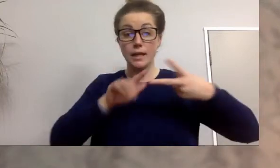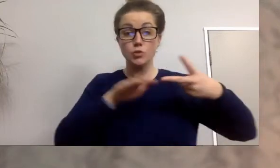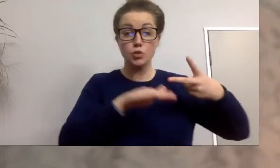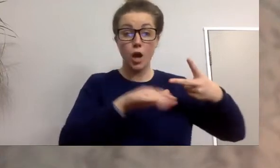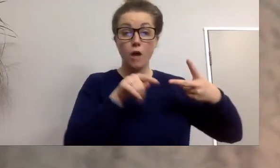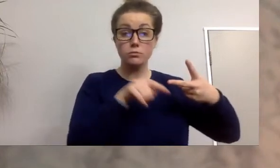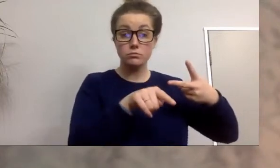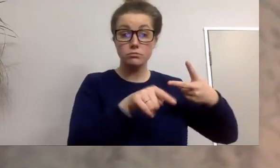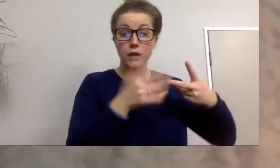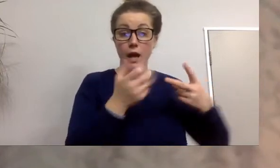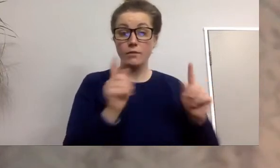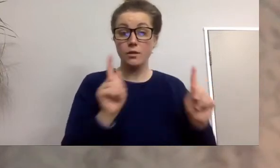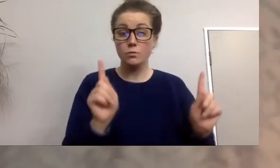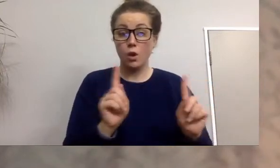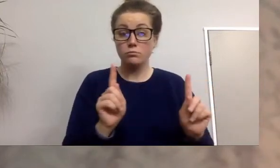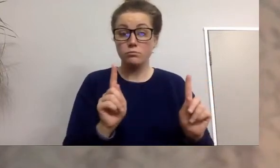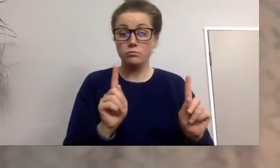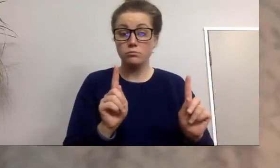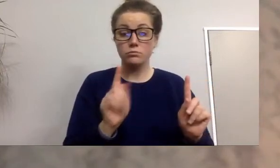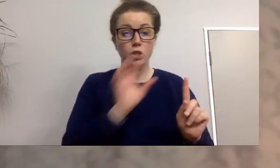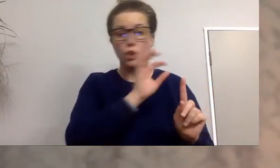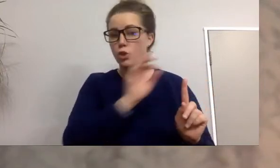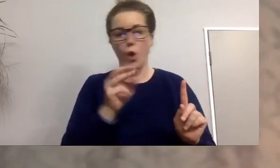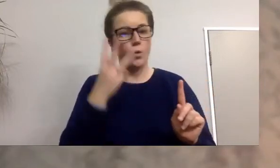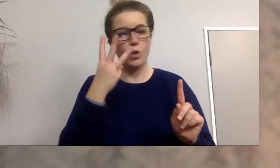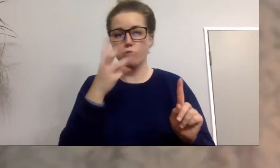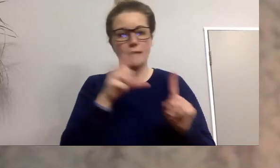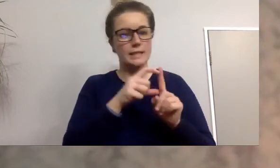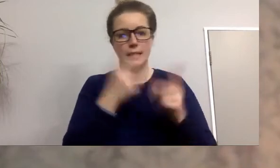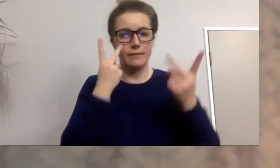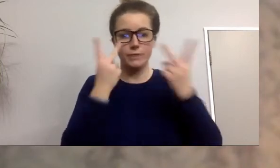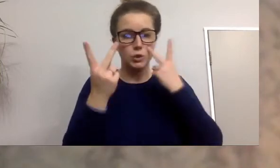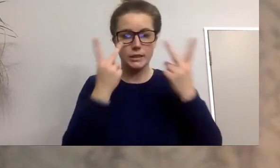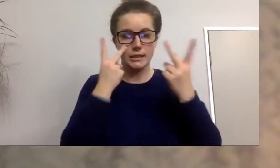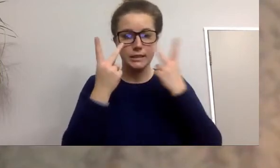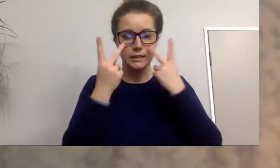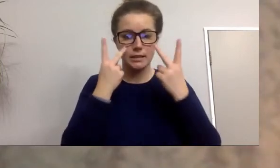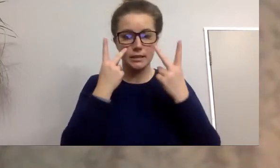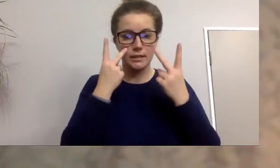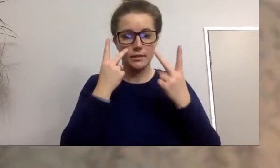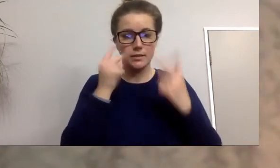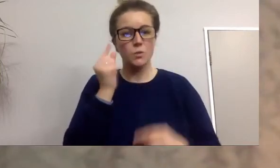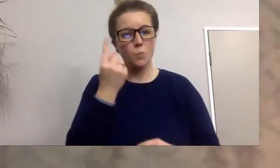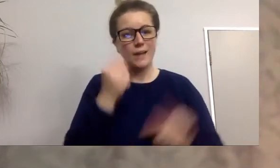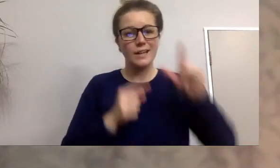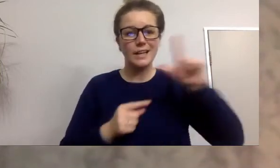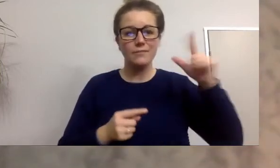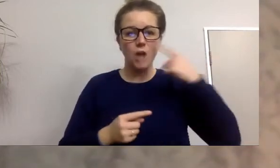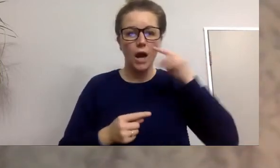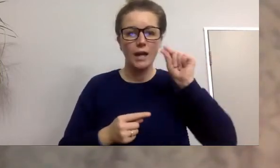to have no 3-dimension in the vision and a bit of a wobbly left eye, so people would